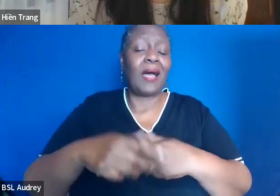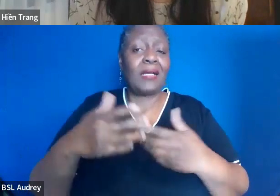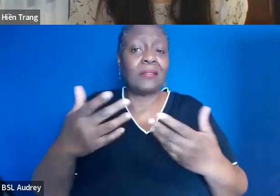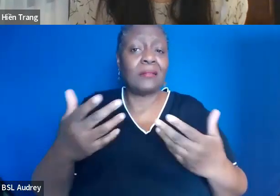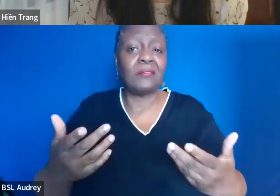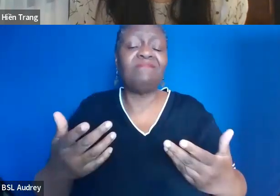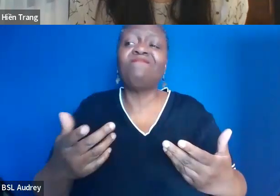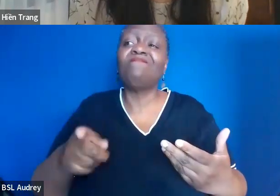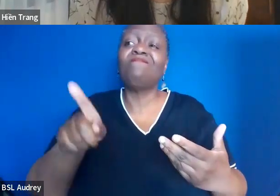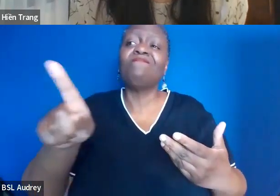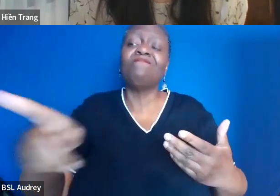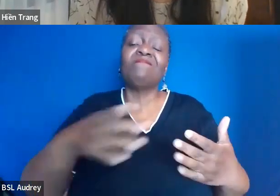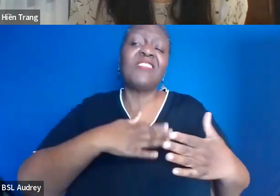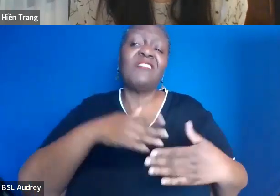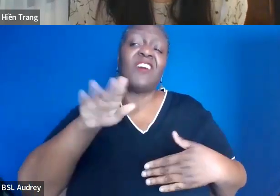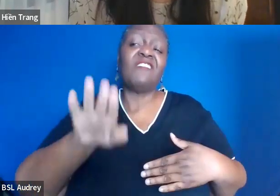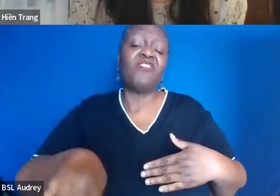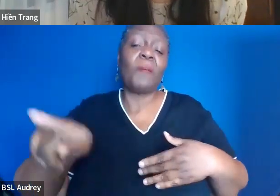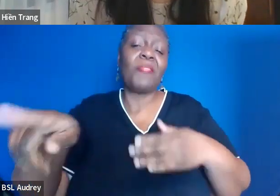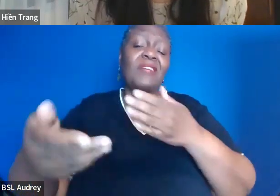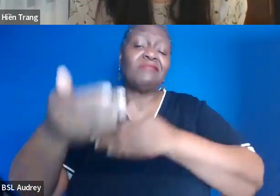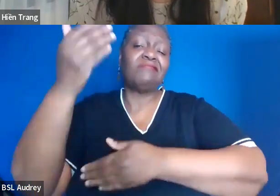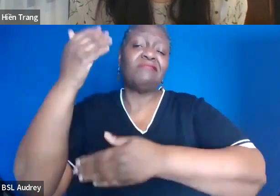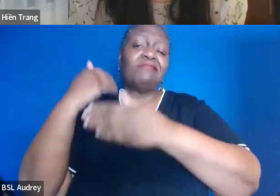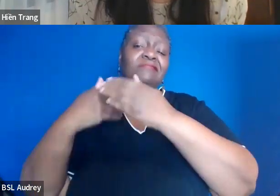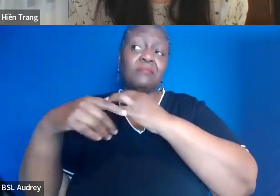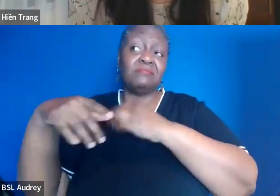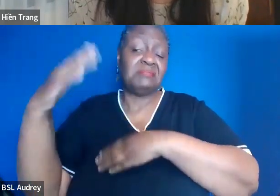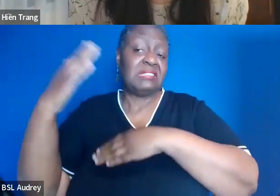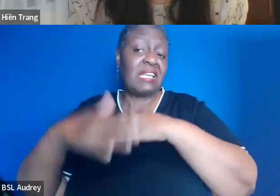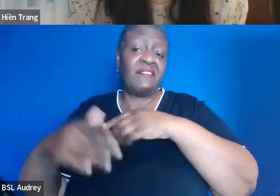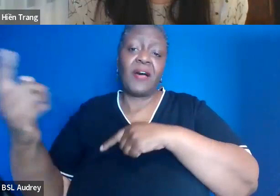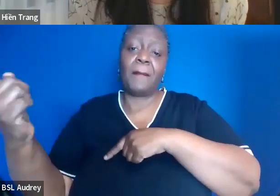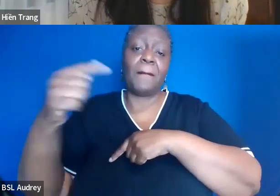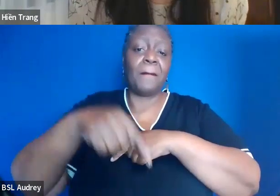But the lover from that ancient spring Never came again to her water’s side